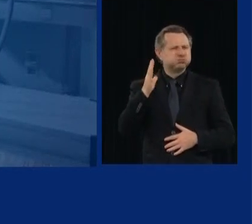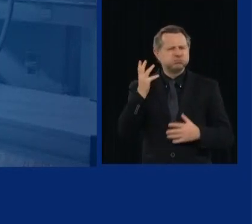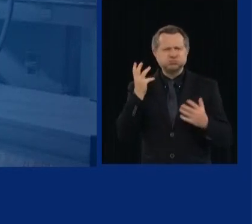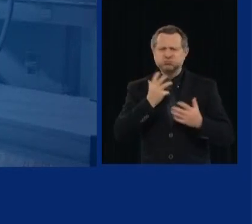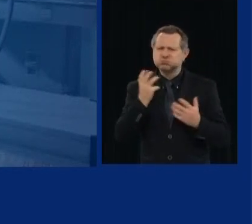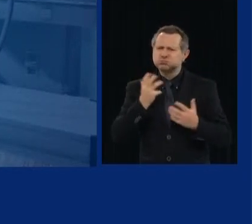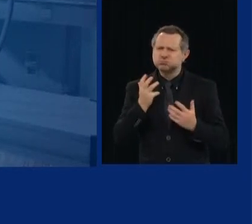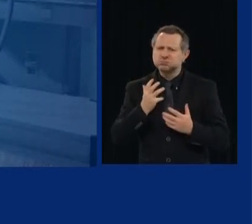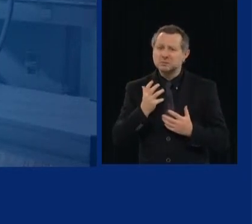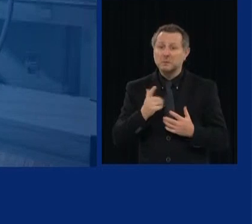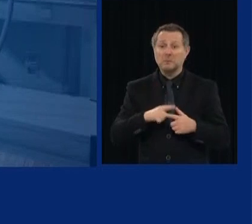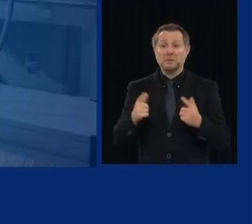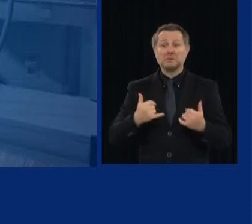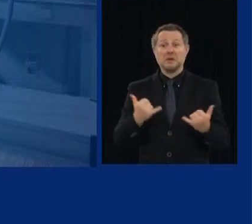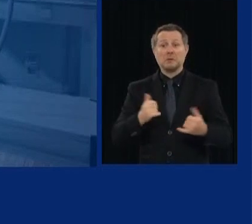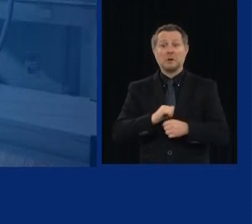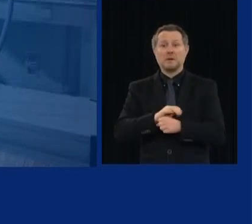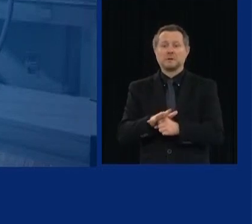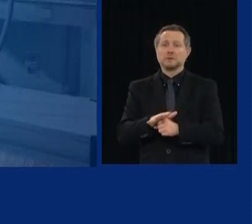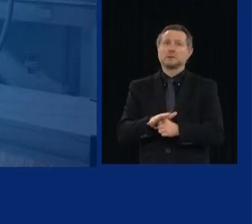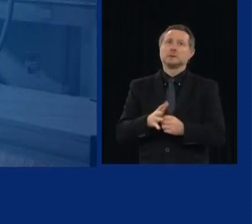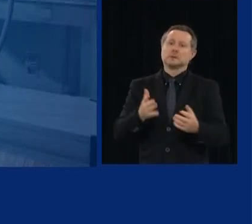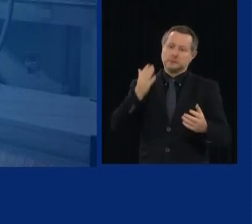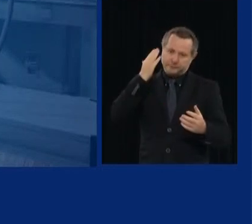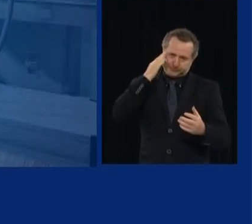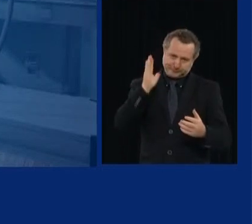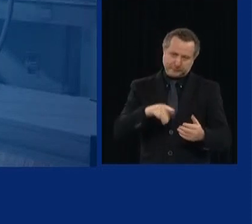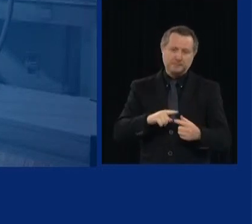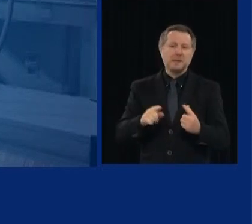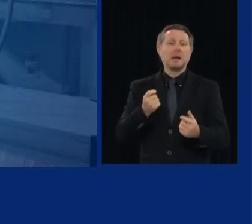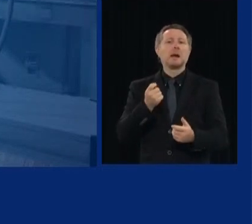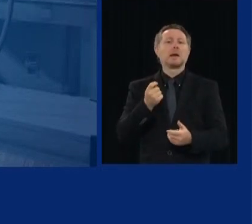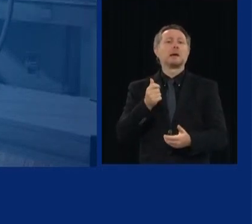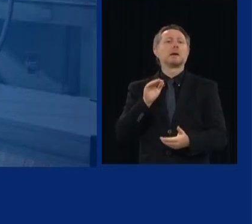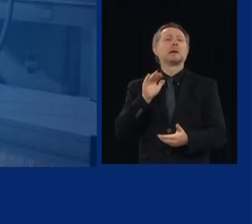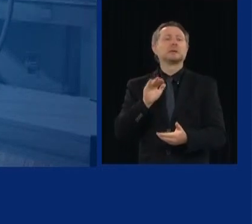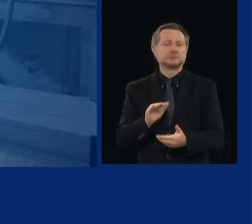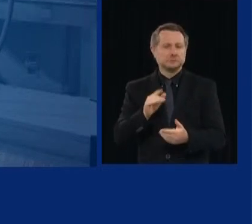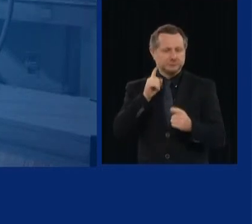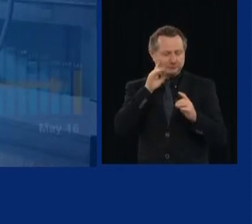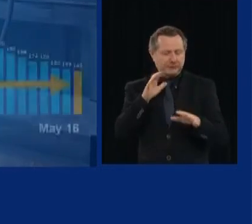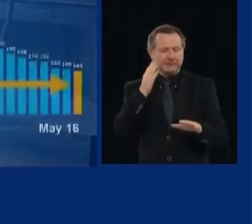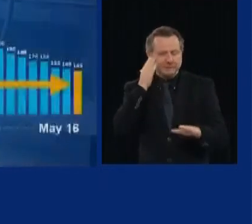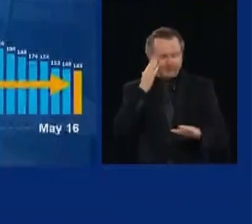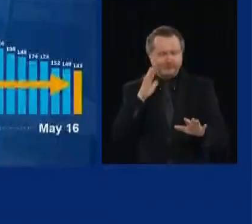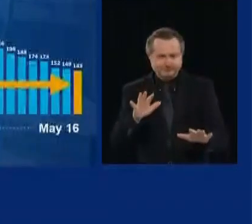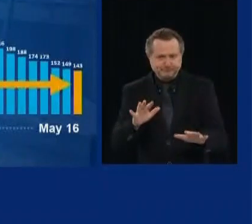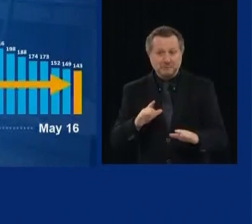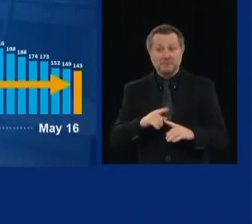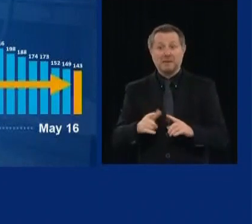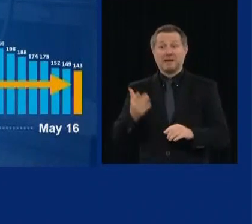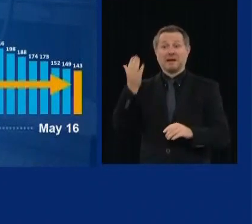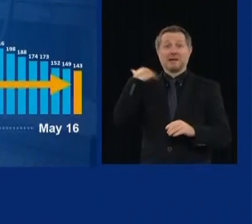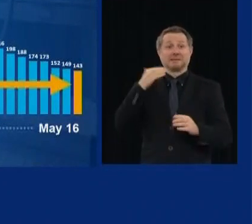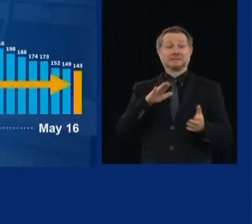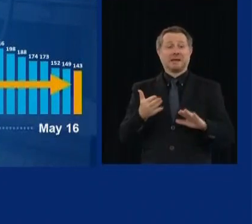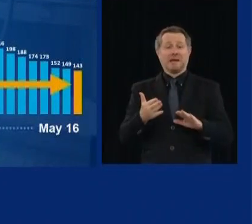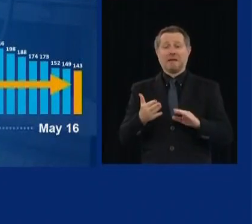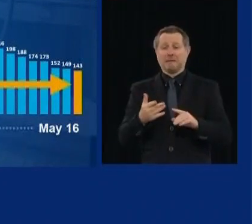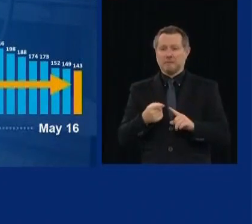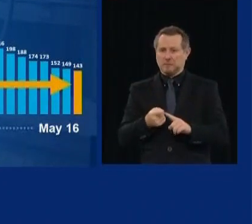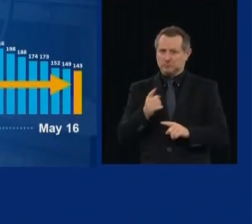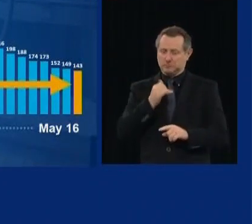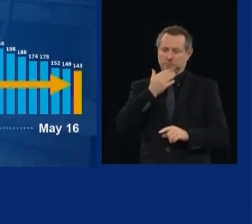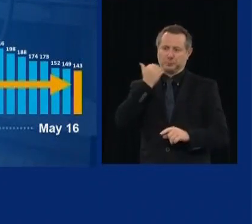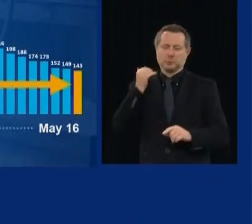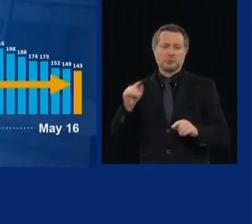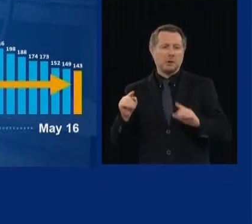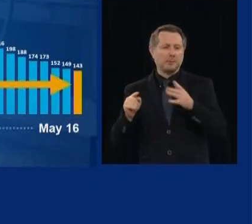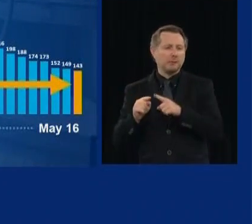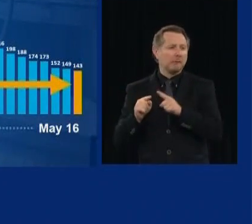THAT WOULD BE INCREDIBLY